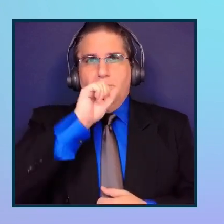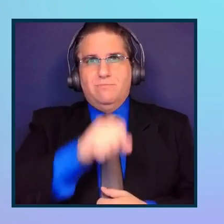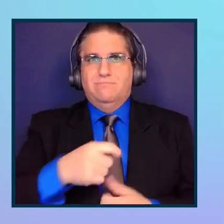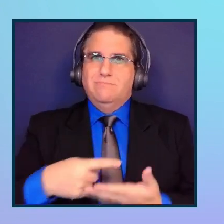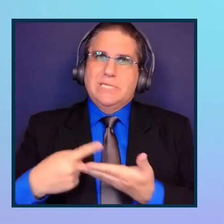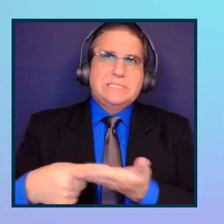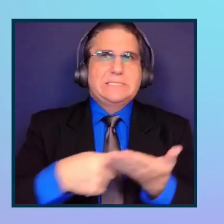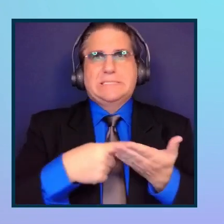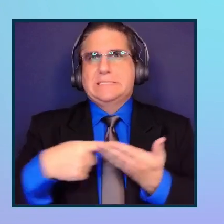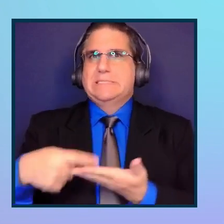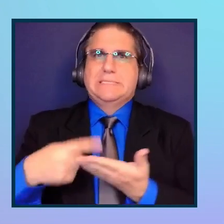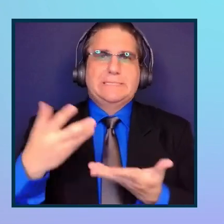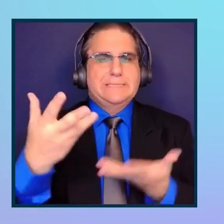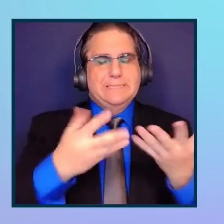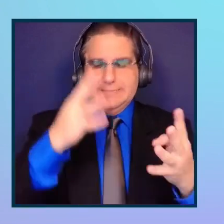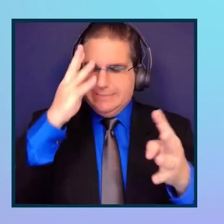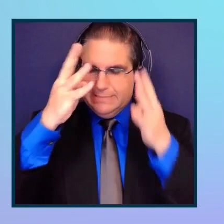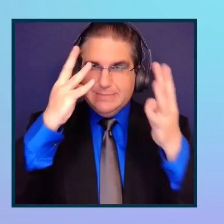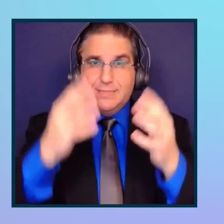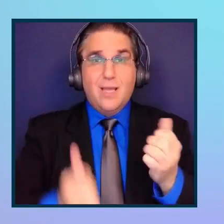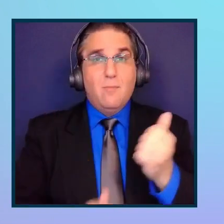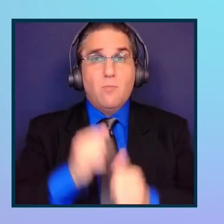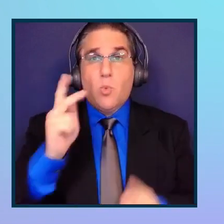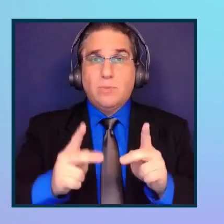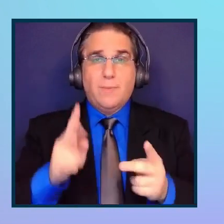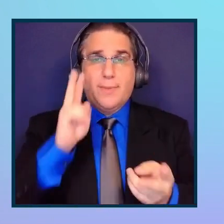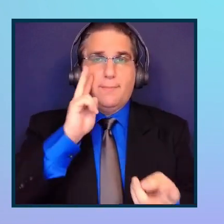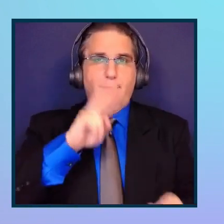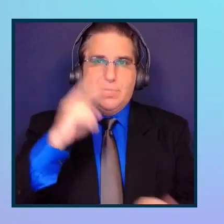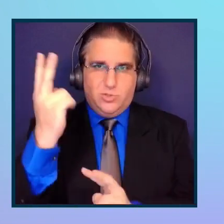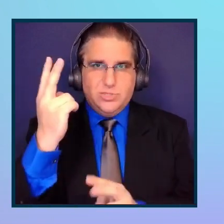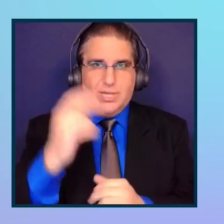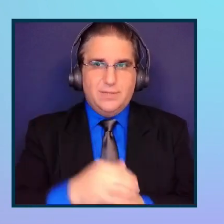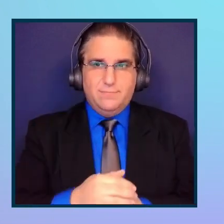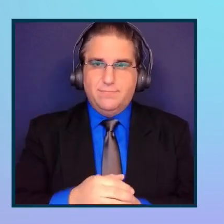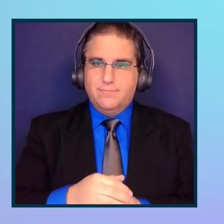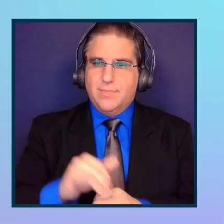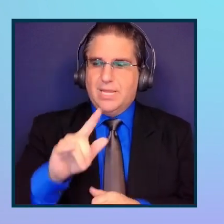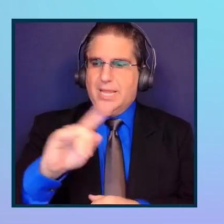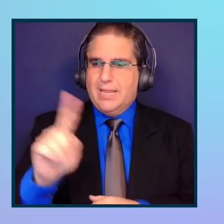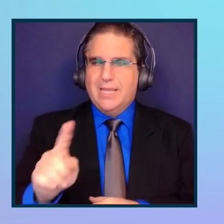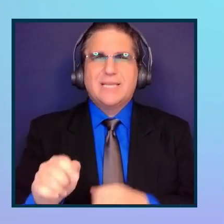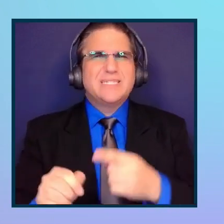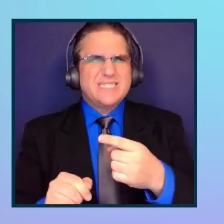It's misunderstood by so many people over to you, you go first. Yeah I'm actually curious to kind of get your response